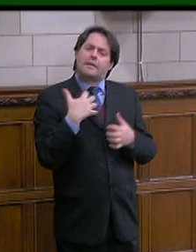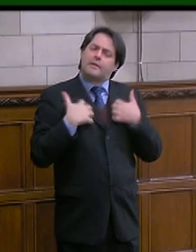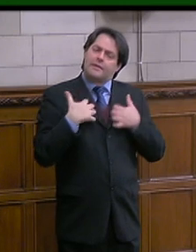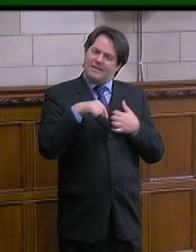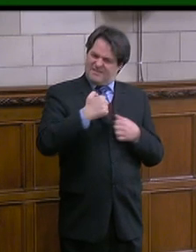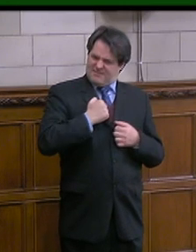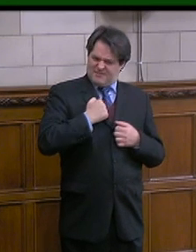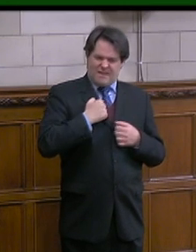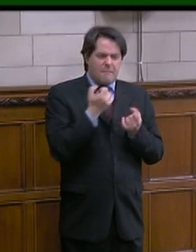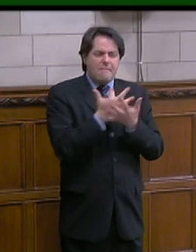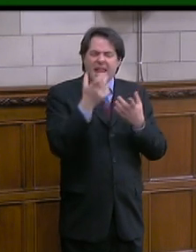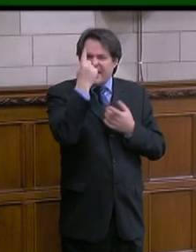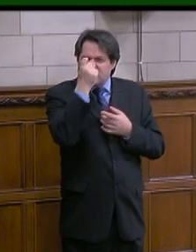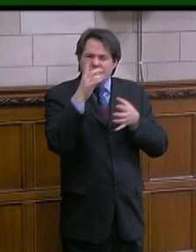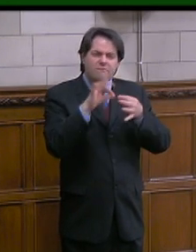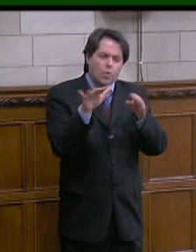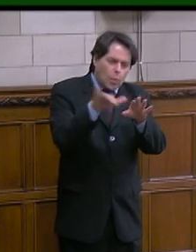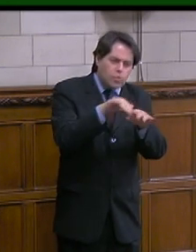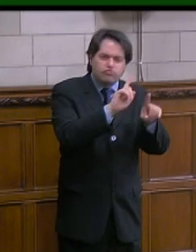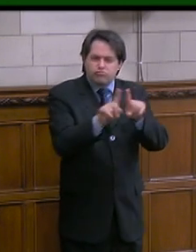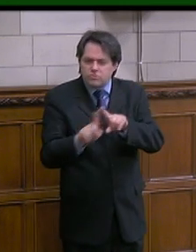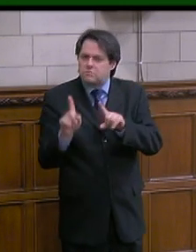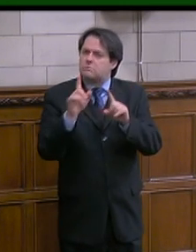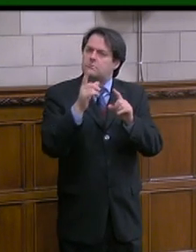to promote inclusion and the use of BSL. Does my hon.